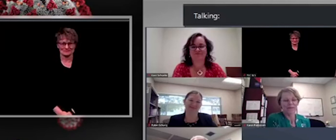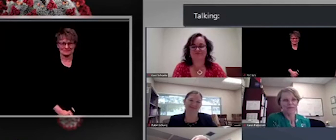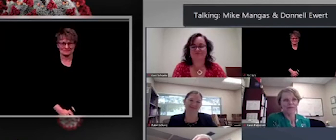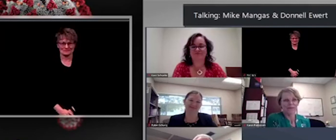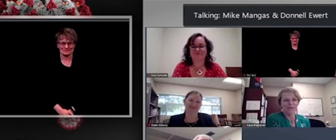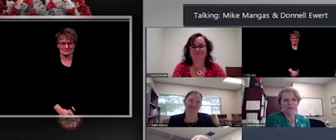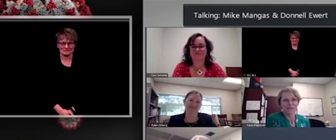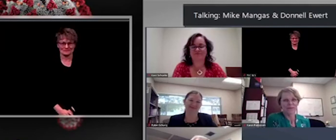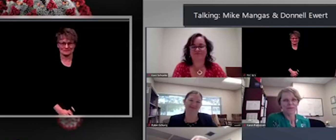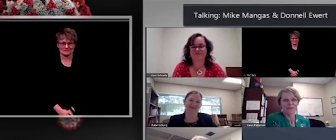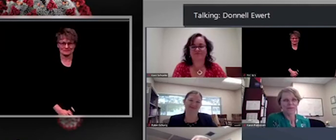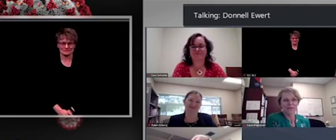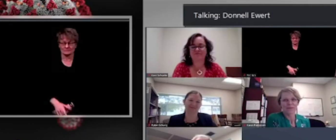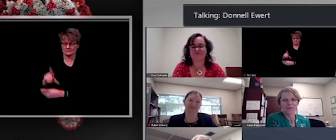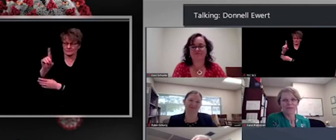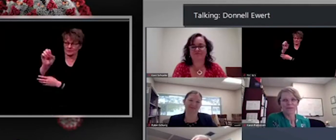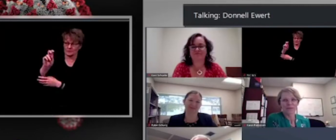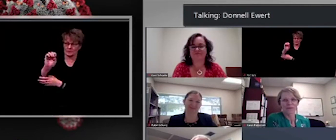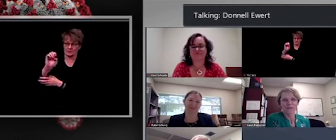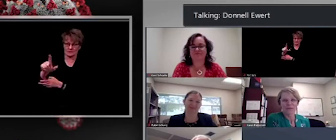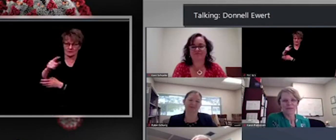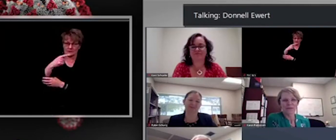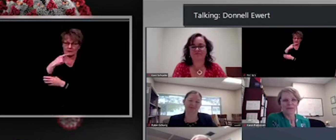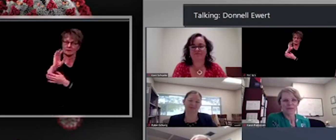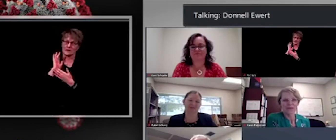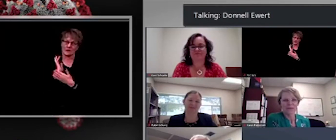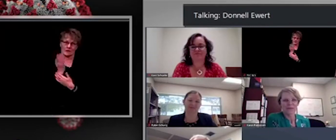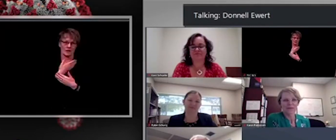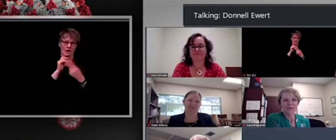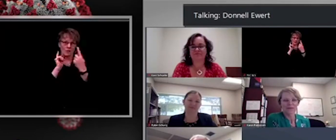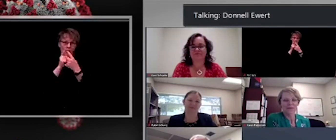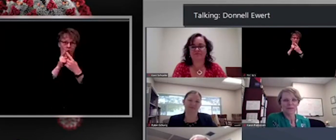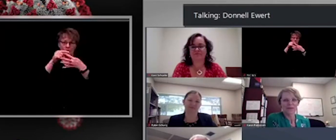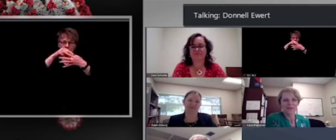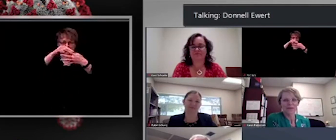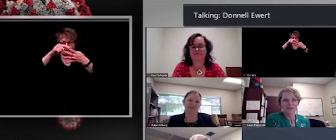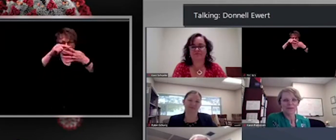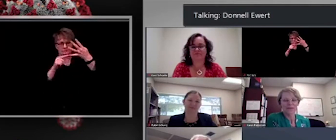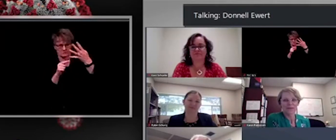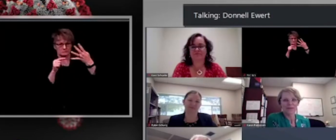I think our goal is try to get to yellow and, in order to get to yellow, we only can have